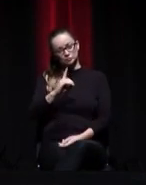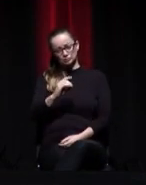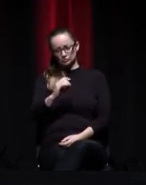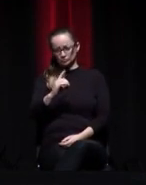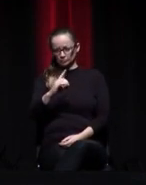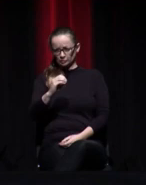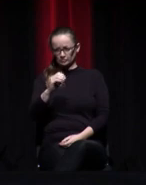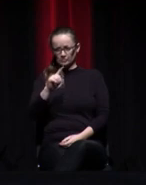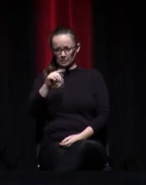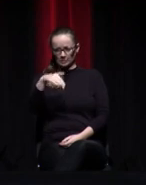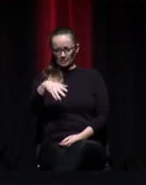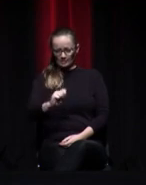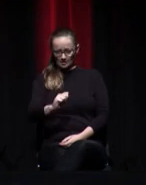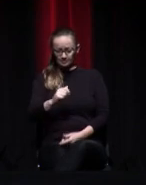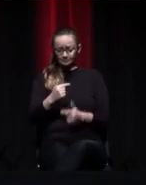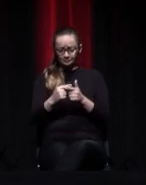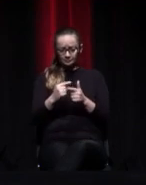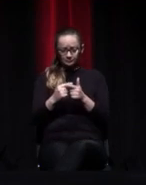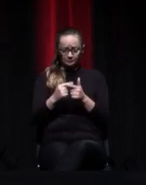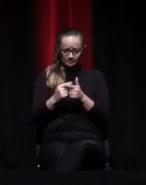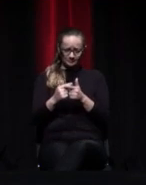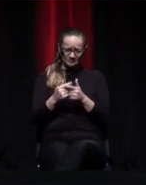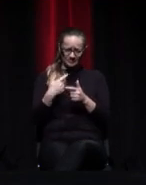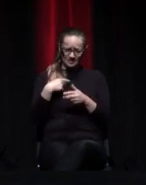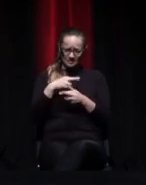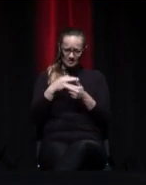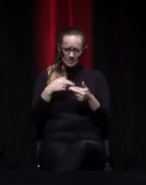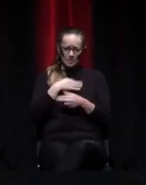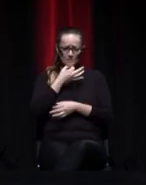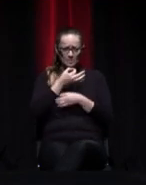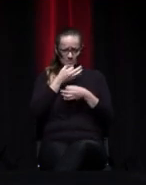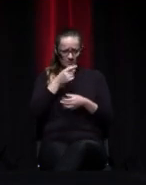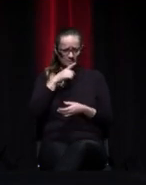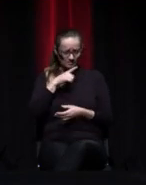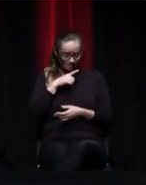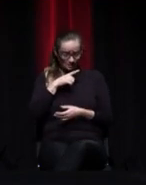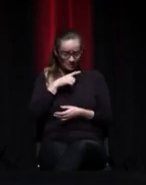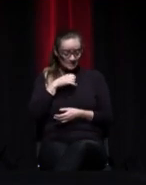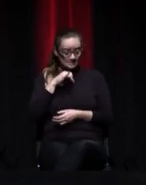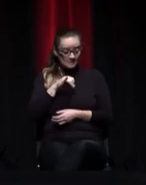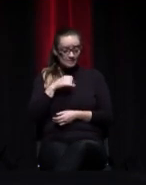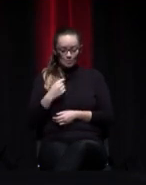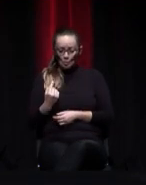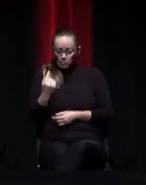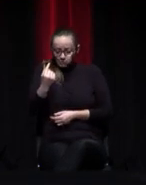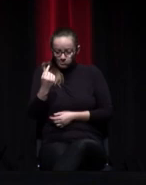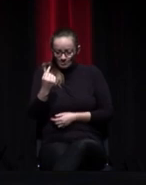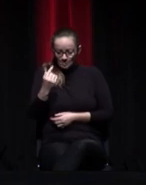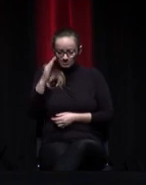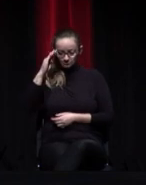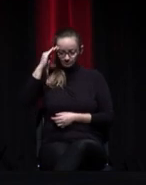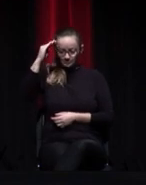Why? Because, amidst so many opinions, I don't have one, what's going to happen to me?